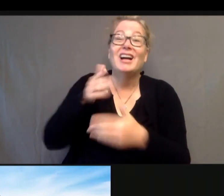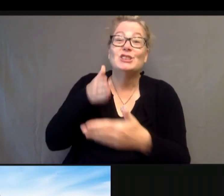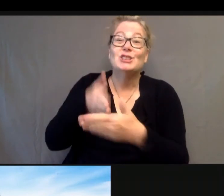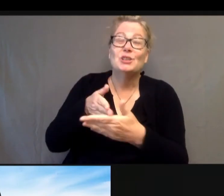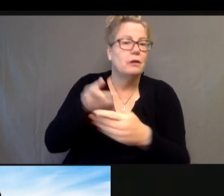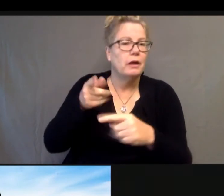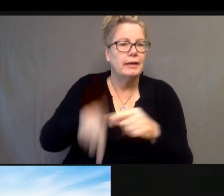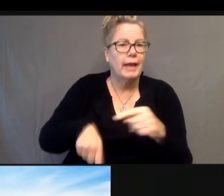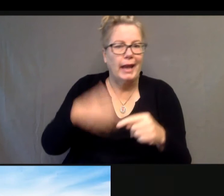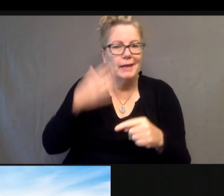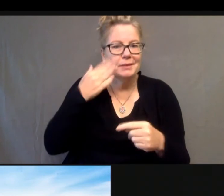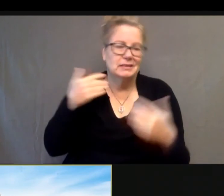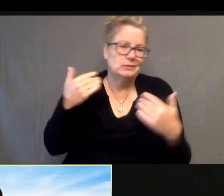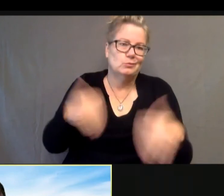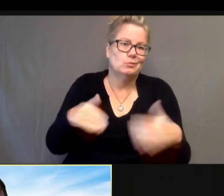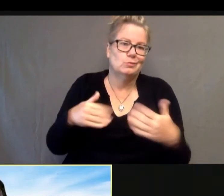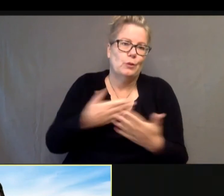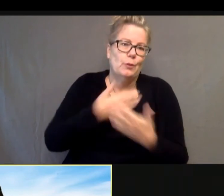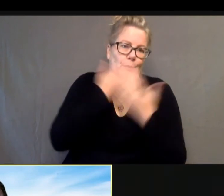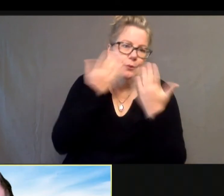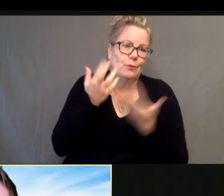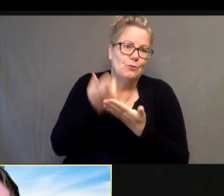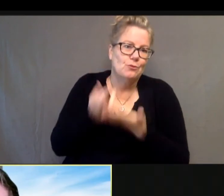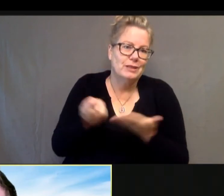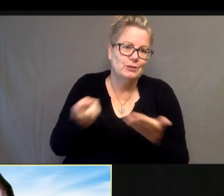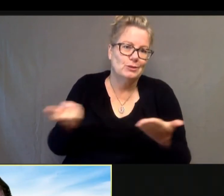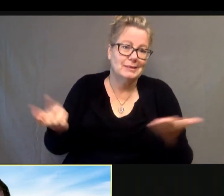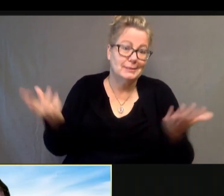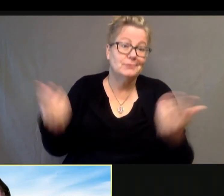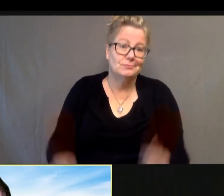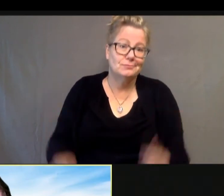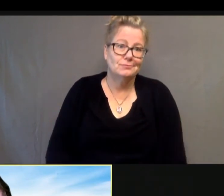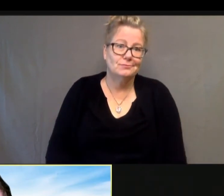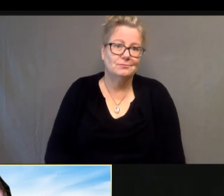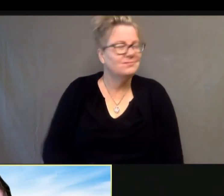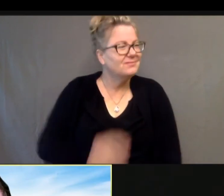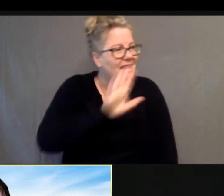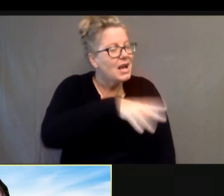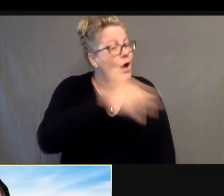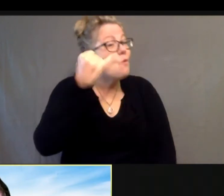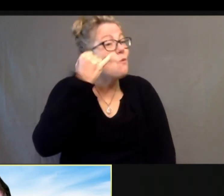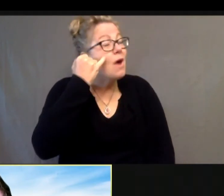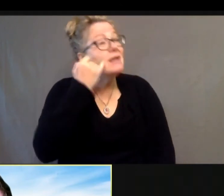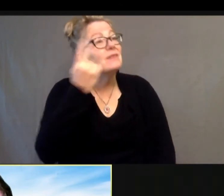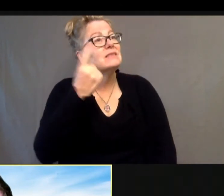What about if someone is concerned about their privacy and their reputation, can they